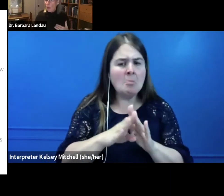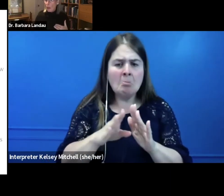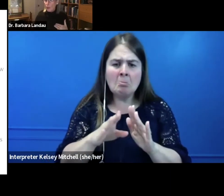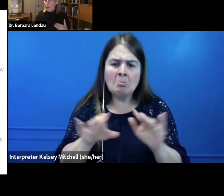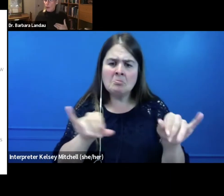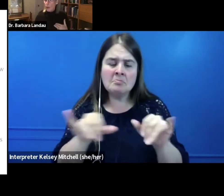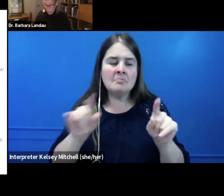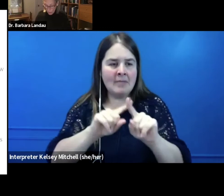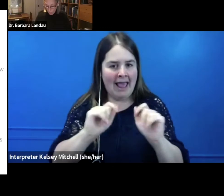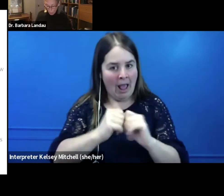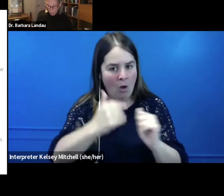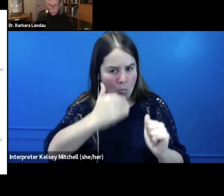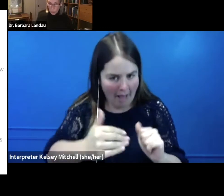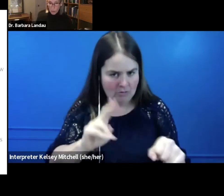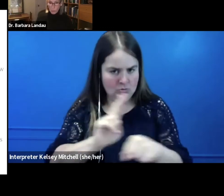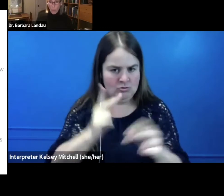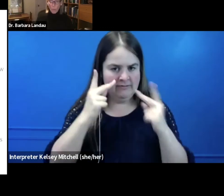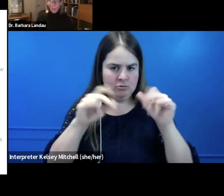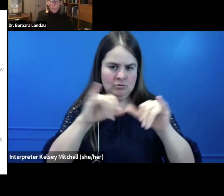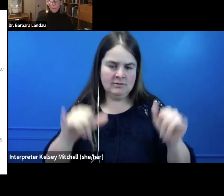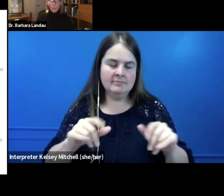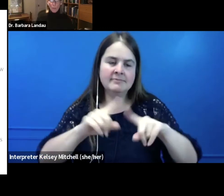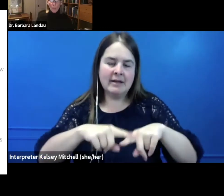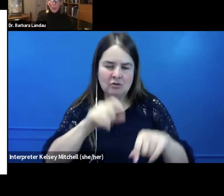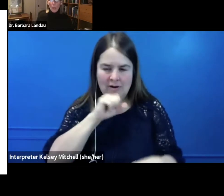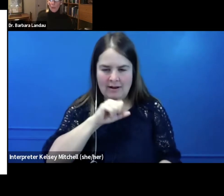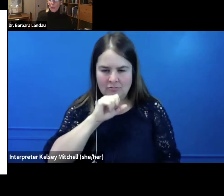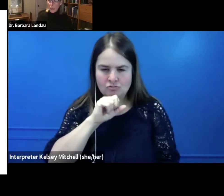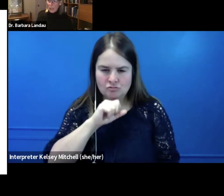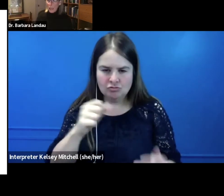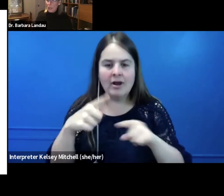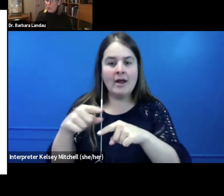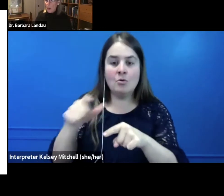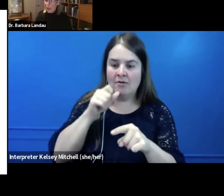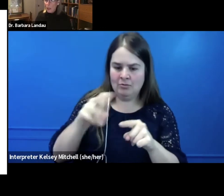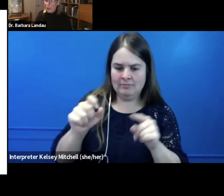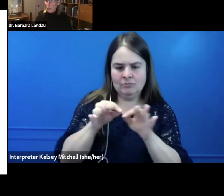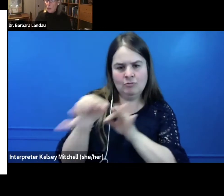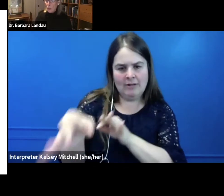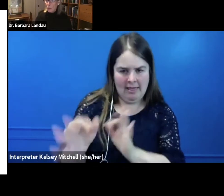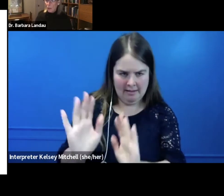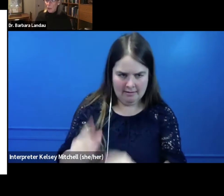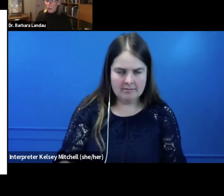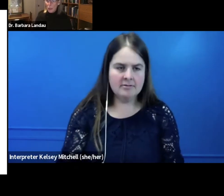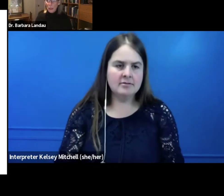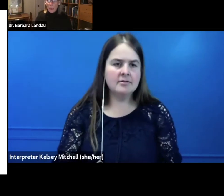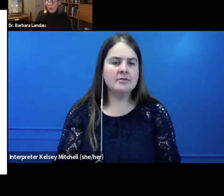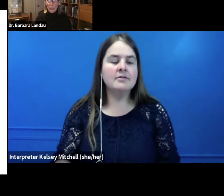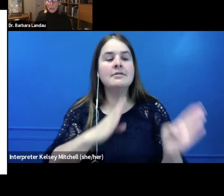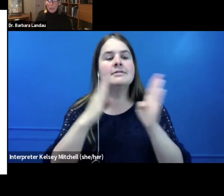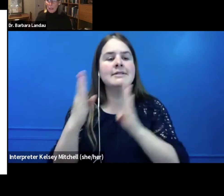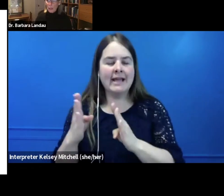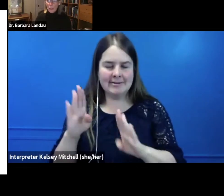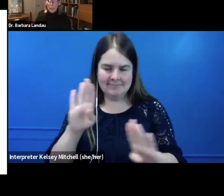well you can do at different ages the second case is biological motion